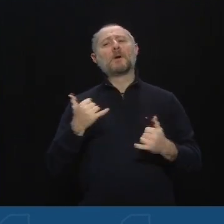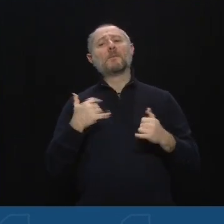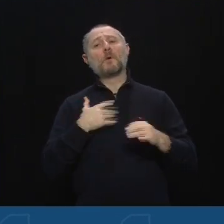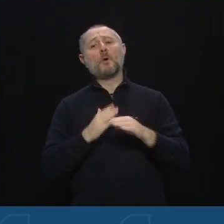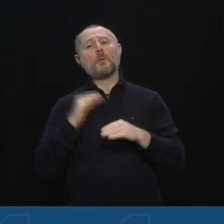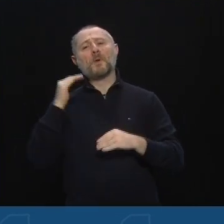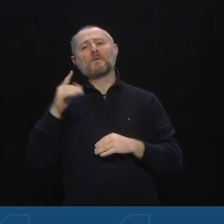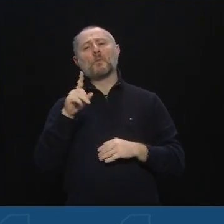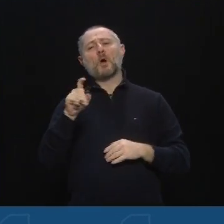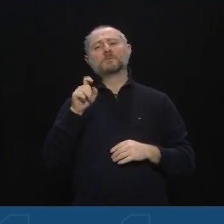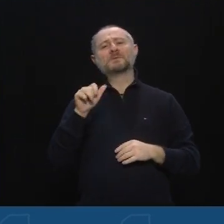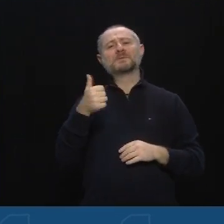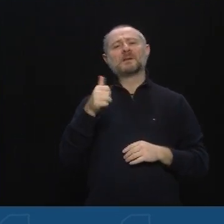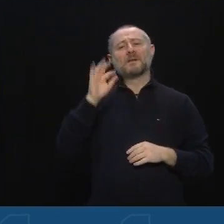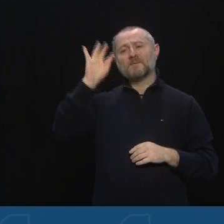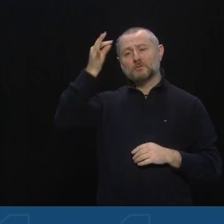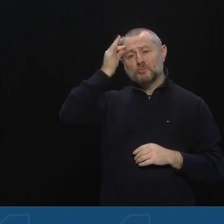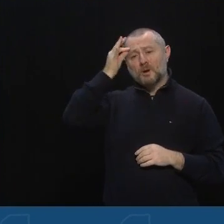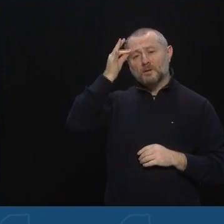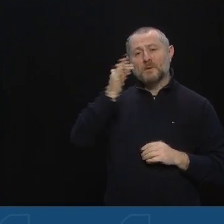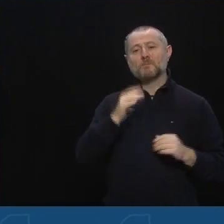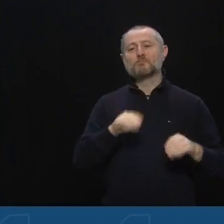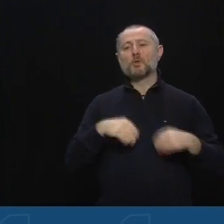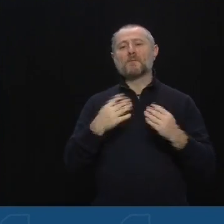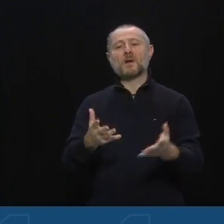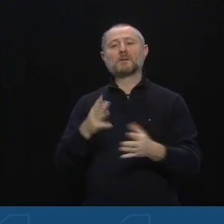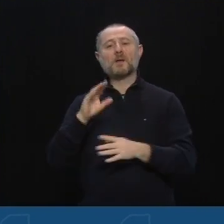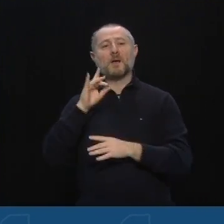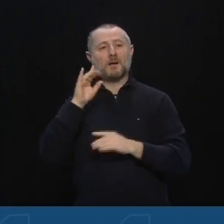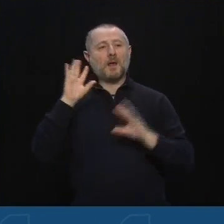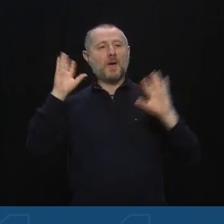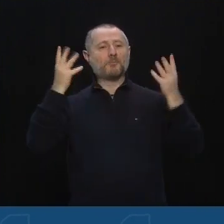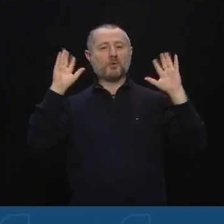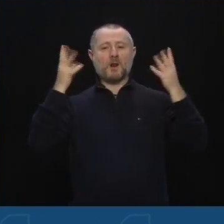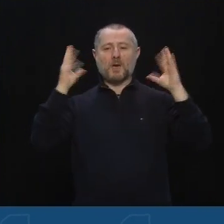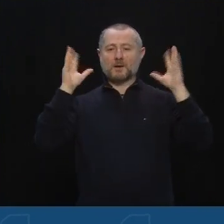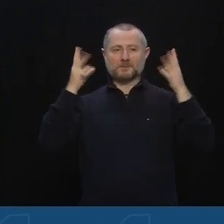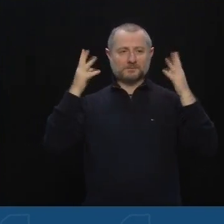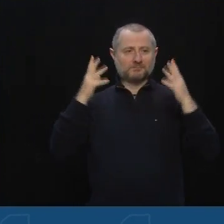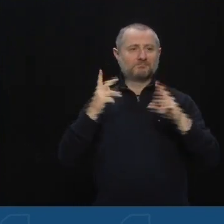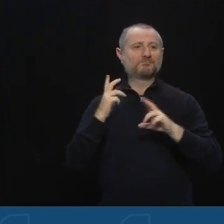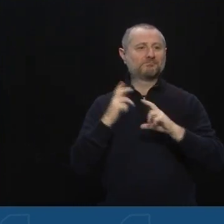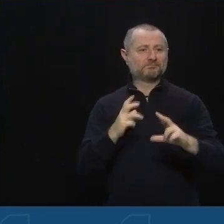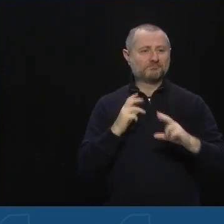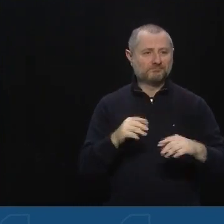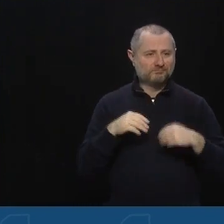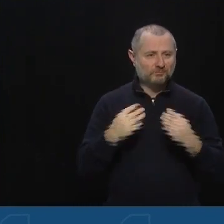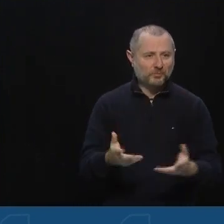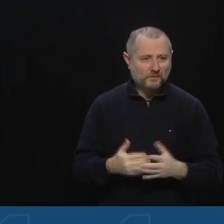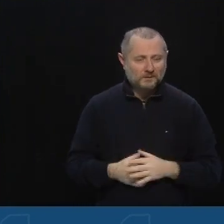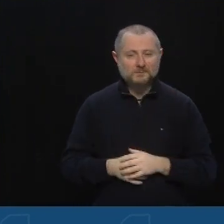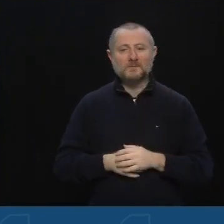LET'S TALK ABOUT THAT NEXT. RIGHT NOW WE HAVE OVER 110